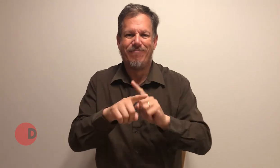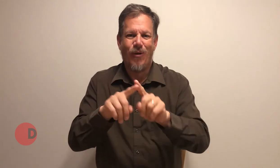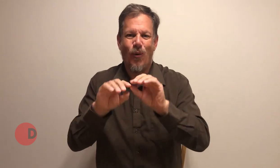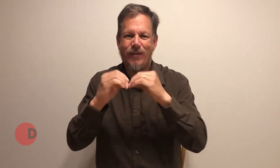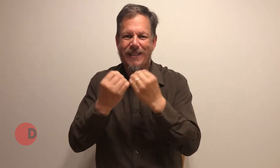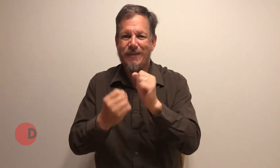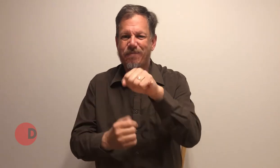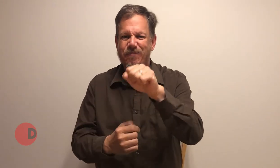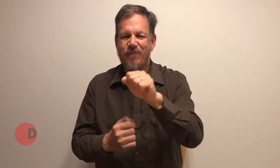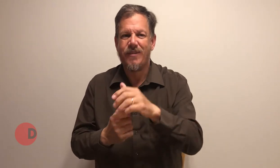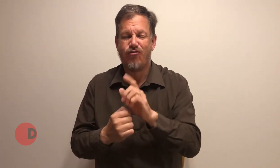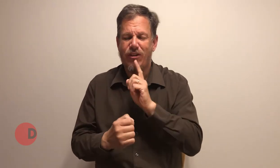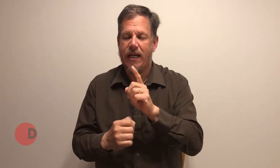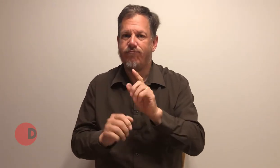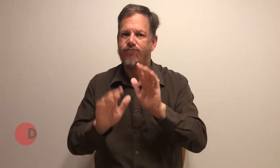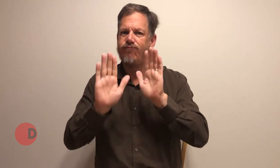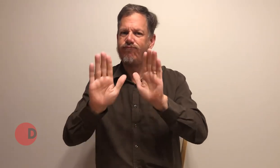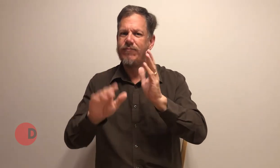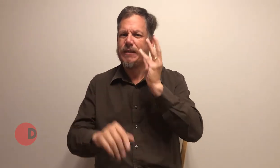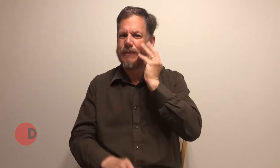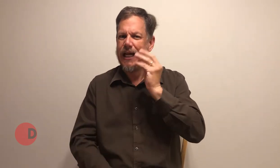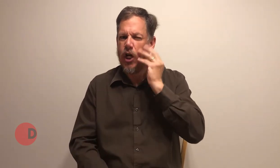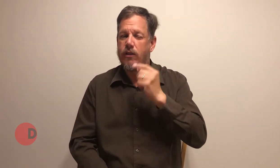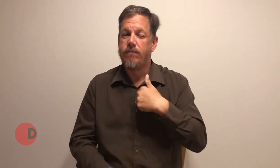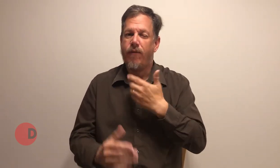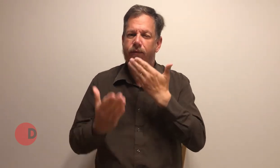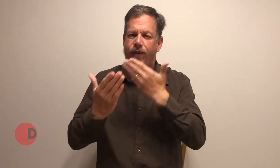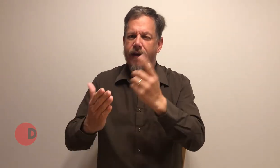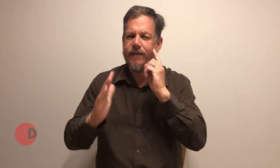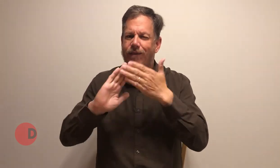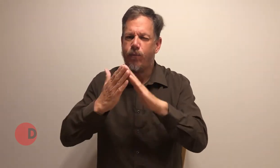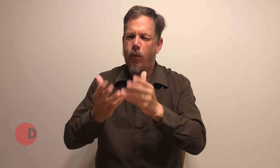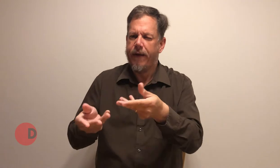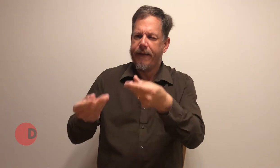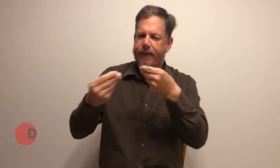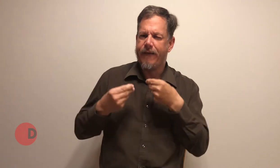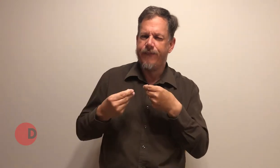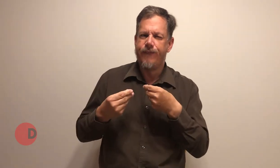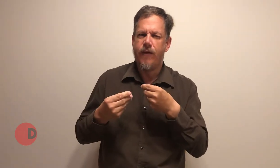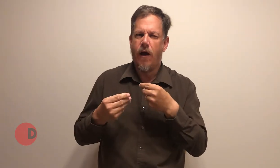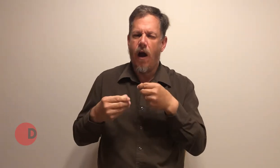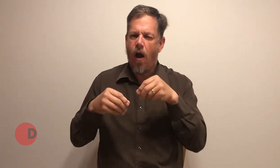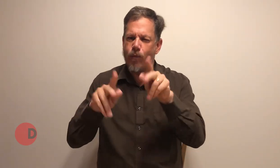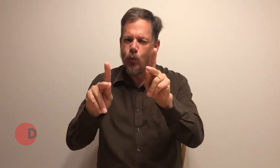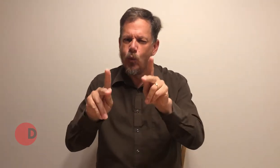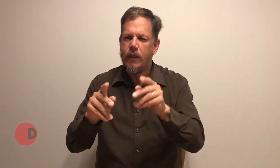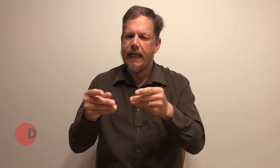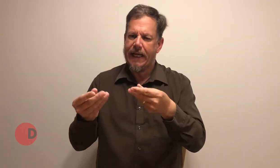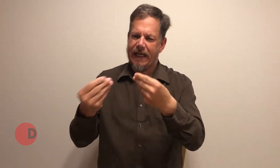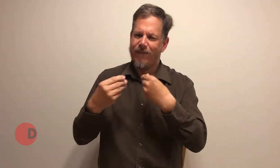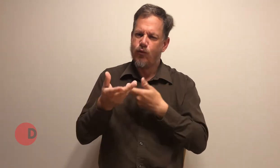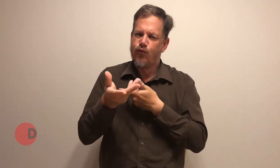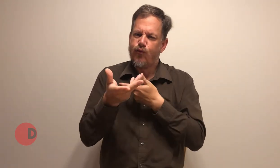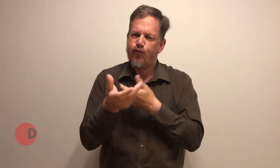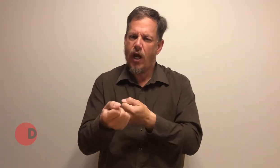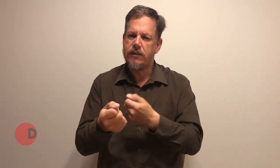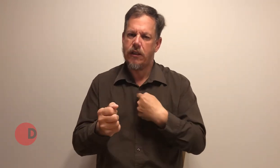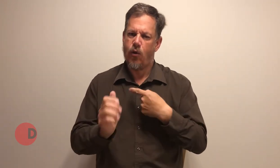It has been truly a wonderful experience, thanks to the Deaf community who gave me opportunities and trusted